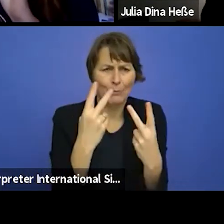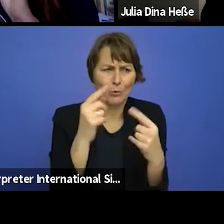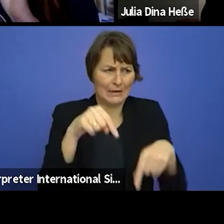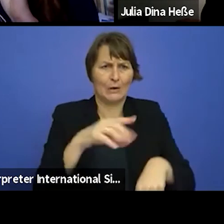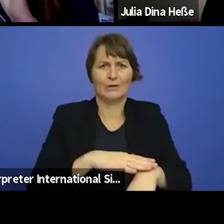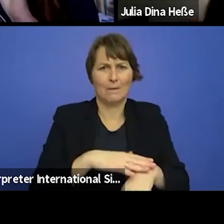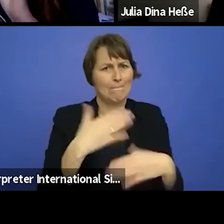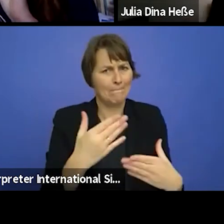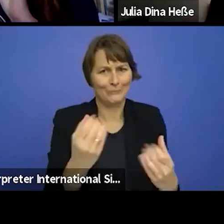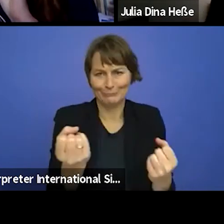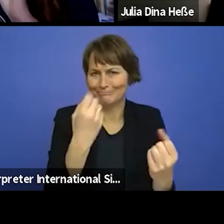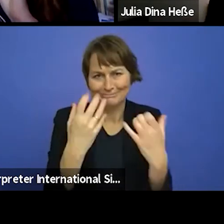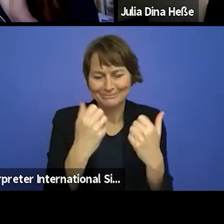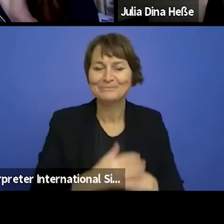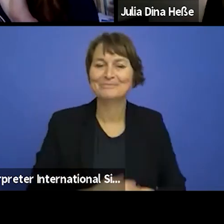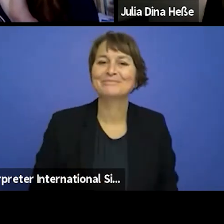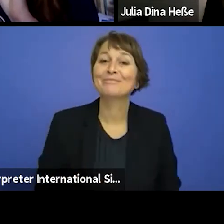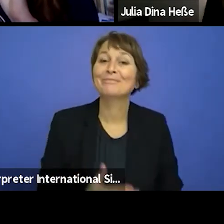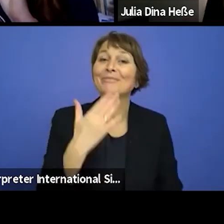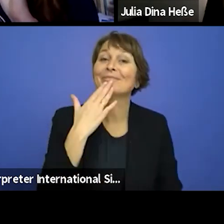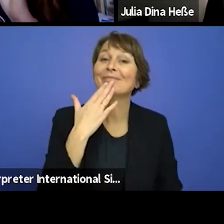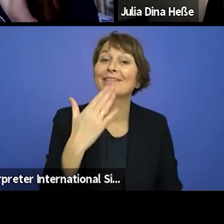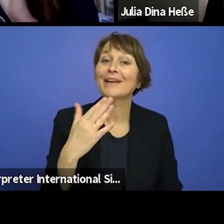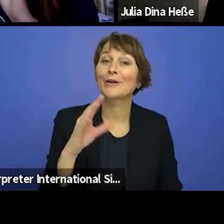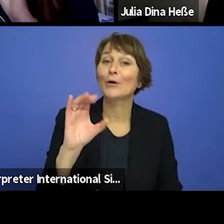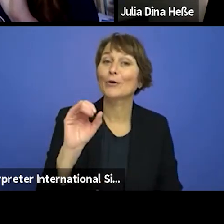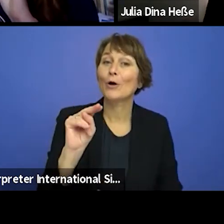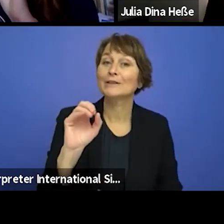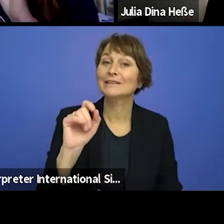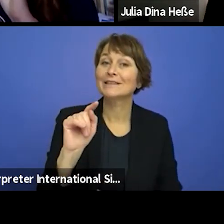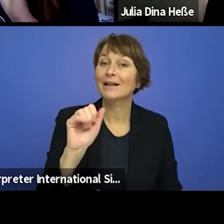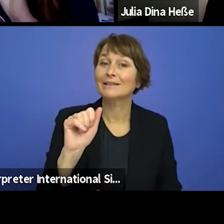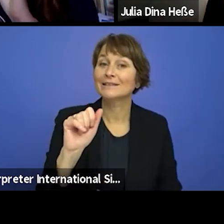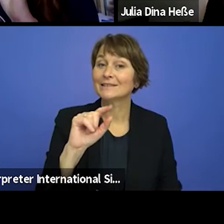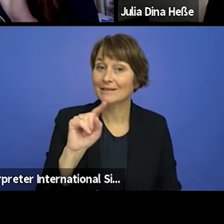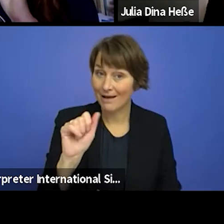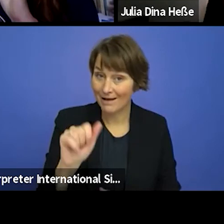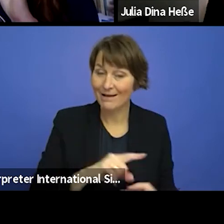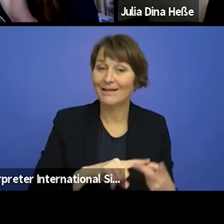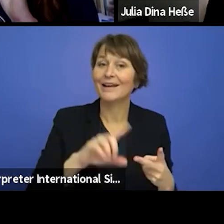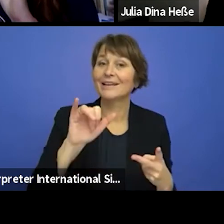Thank you Constanza, Farnaz and Yvette now, for the first hour of our talk.